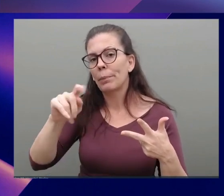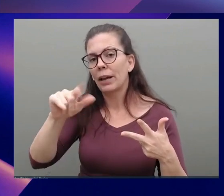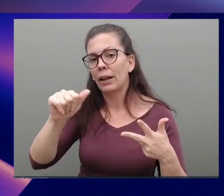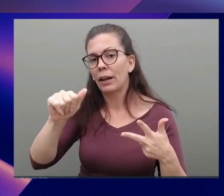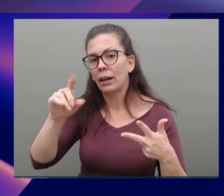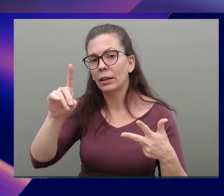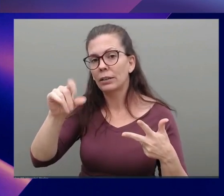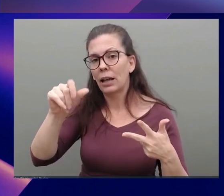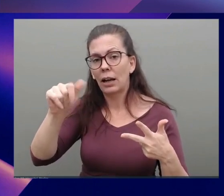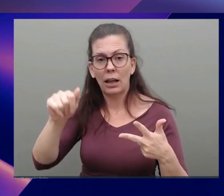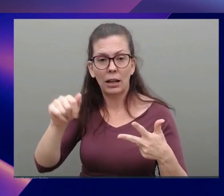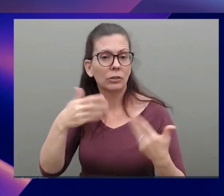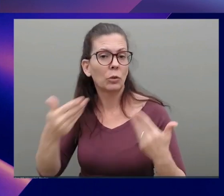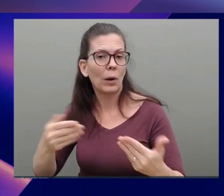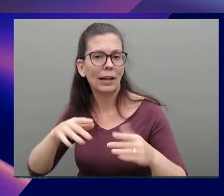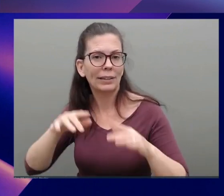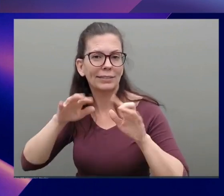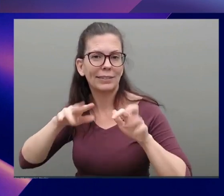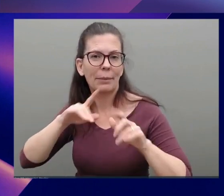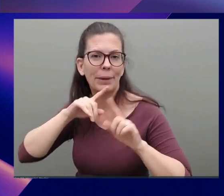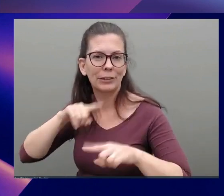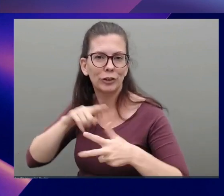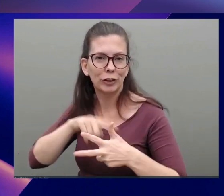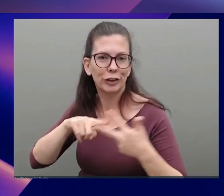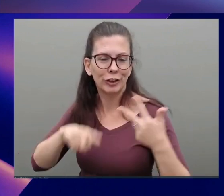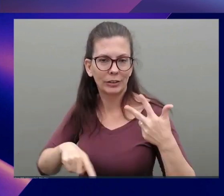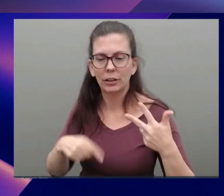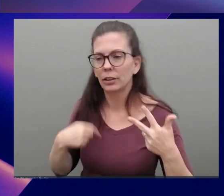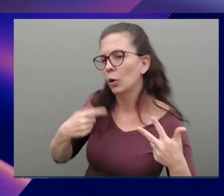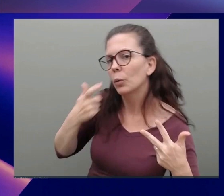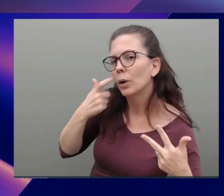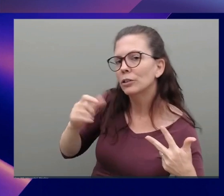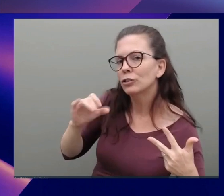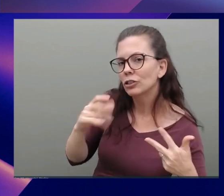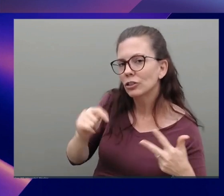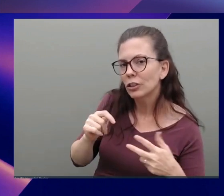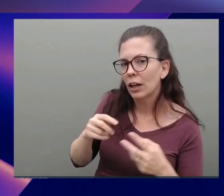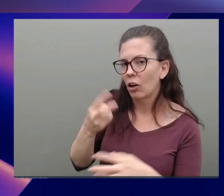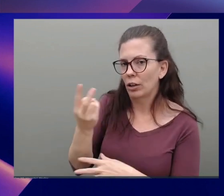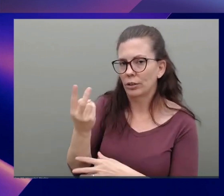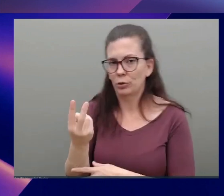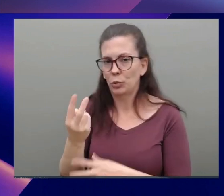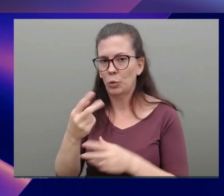We're watching the chat on both Twitch and LinkedIn, so type your answer, and I'll read out